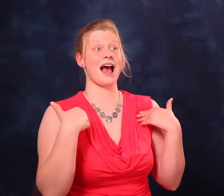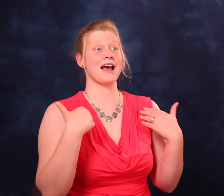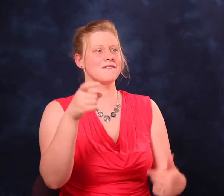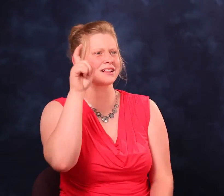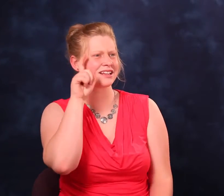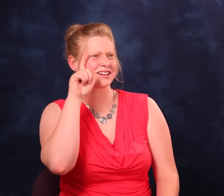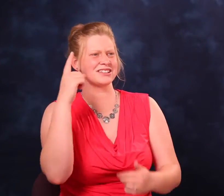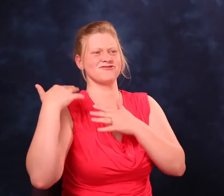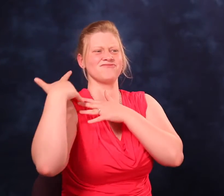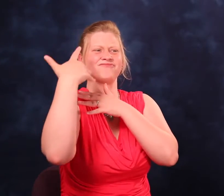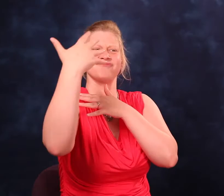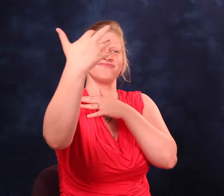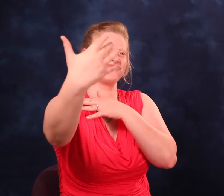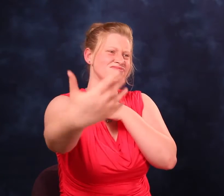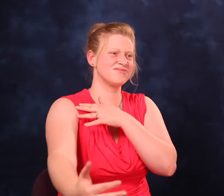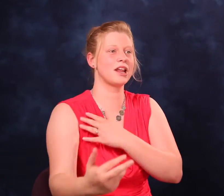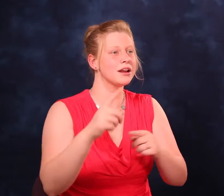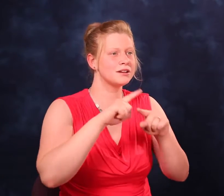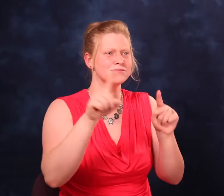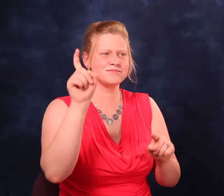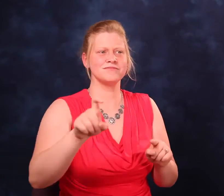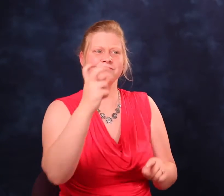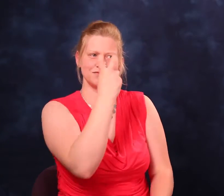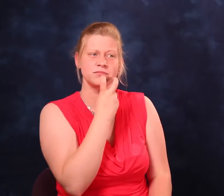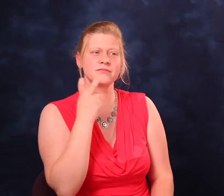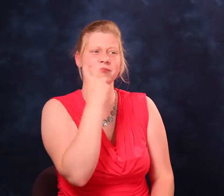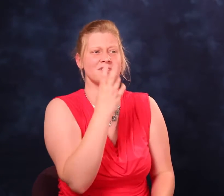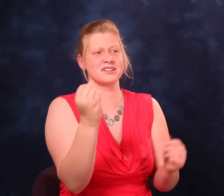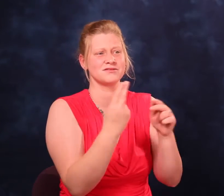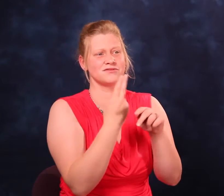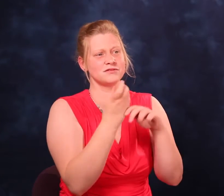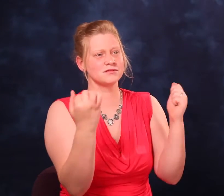I have worn hearing aids ever since but need to read lips